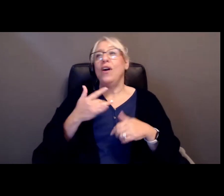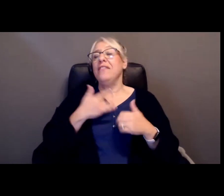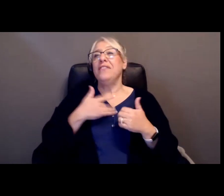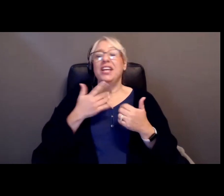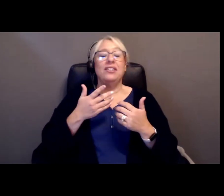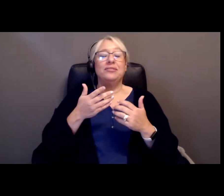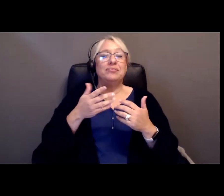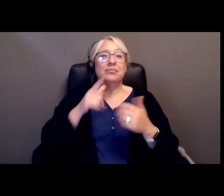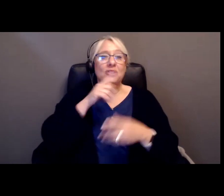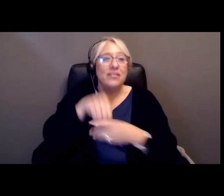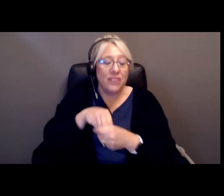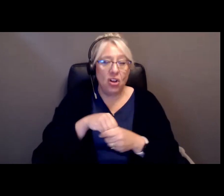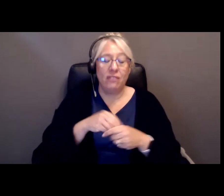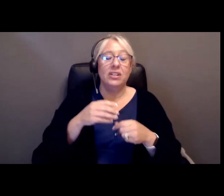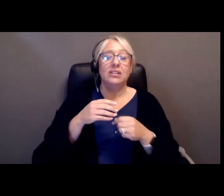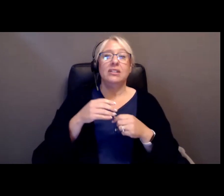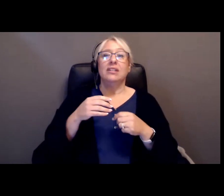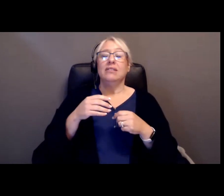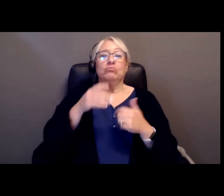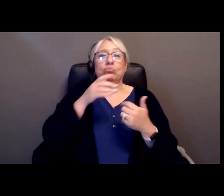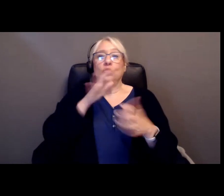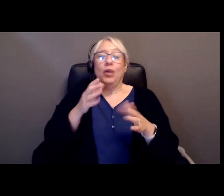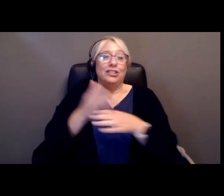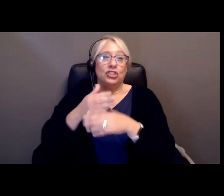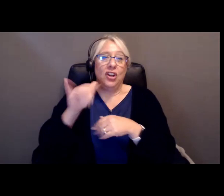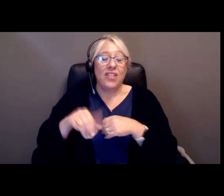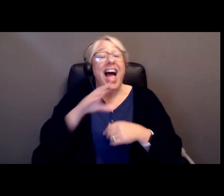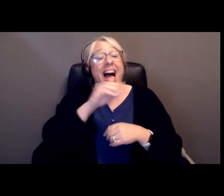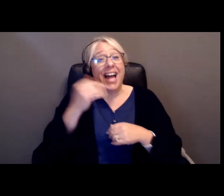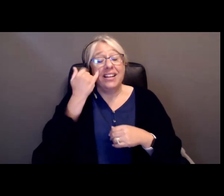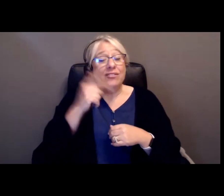Especially if they feel like they don't have the science background that other people in the room